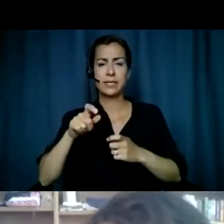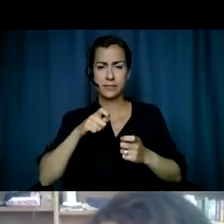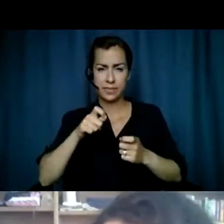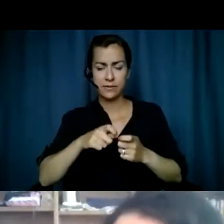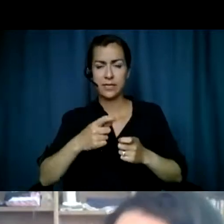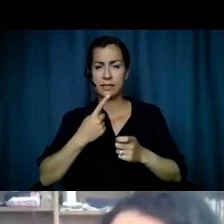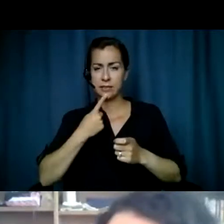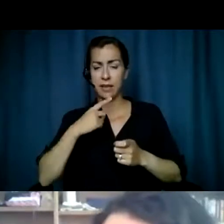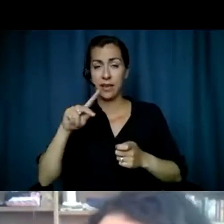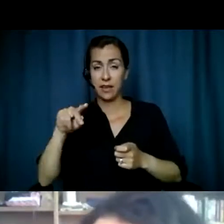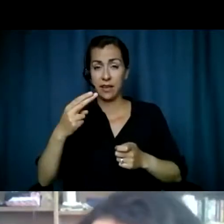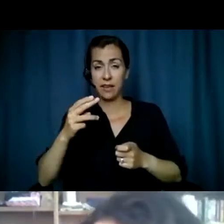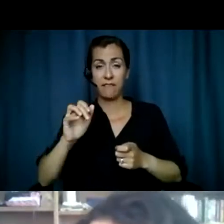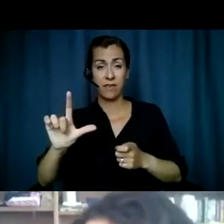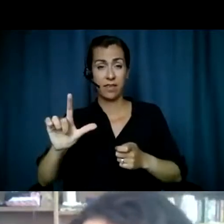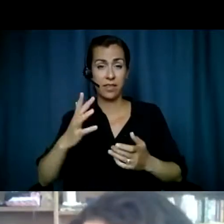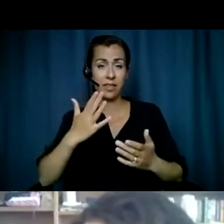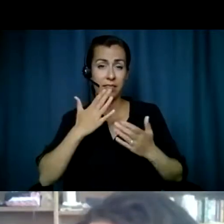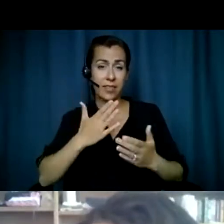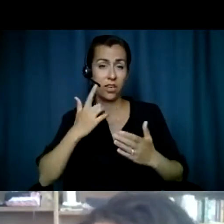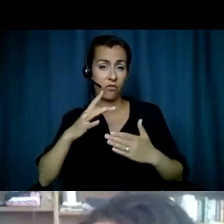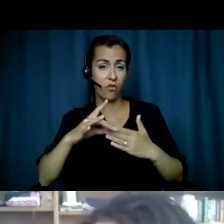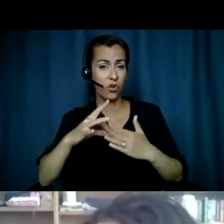does anyone want to answer that or I can answer that?